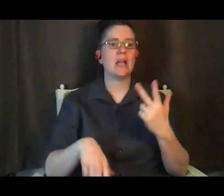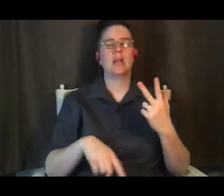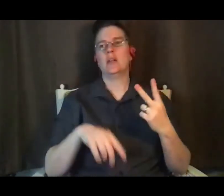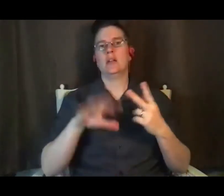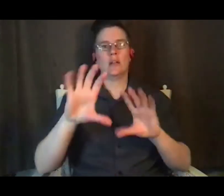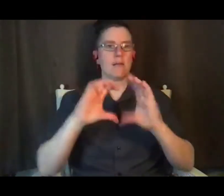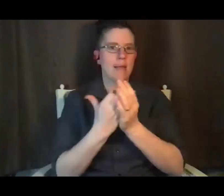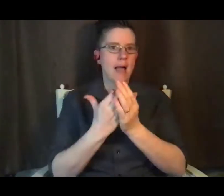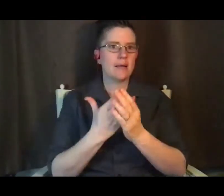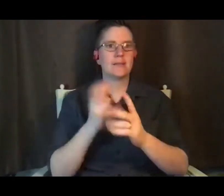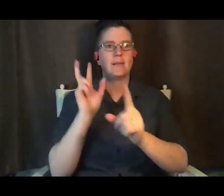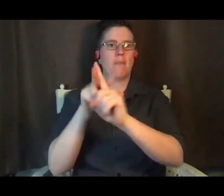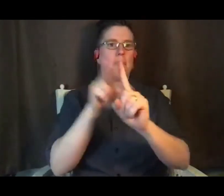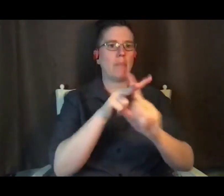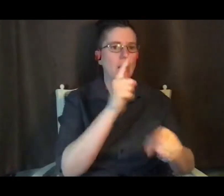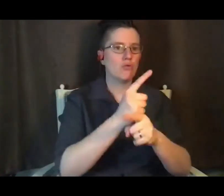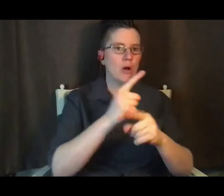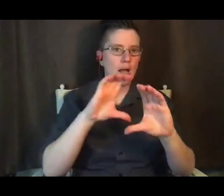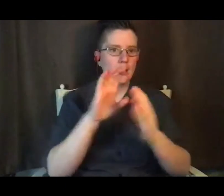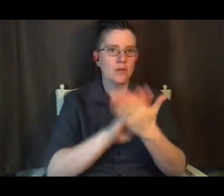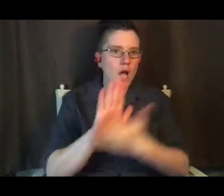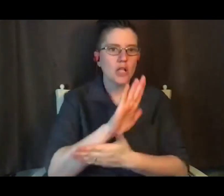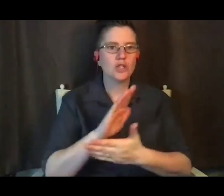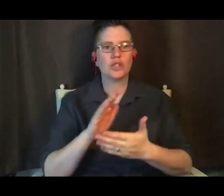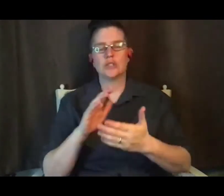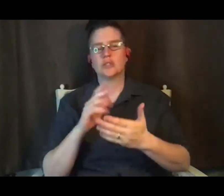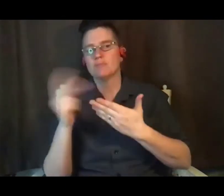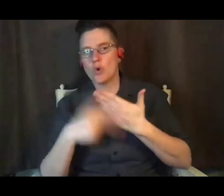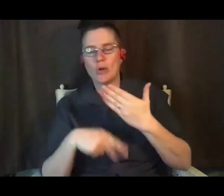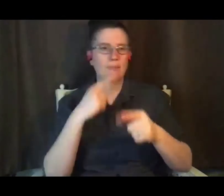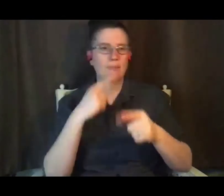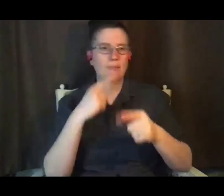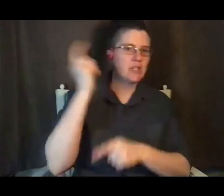colleges or programs get the right scholarships have the right leadership opportunities on our